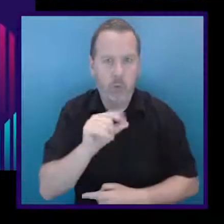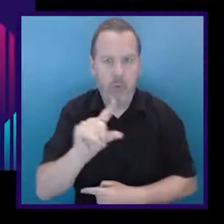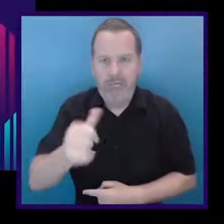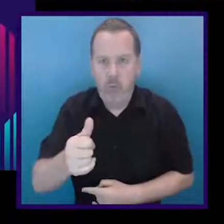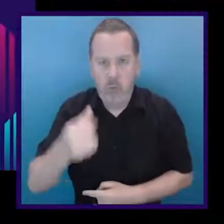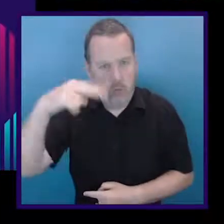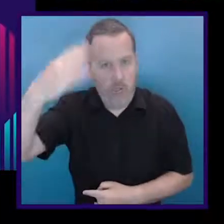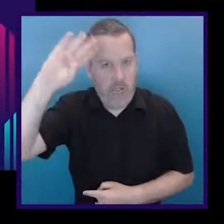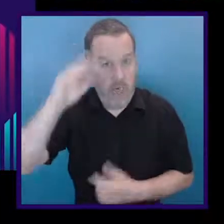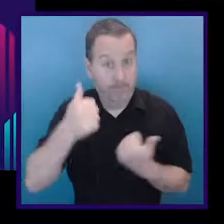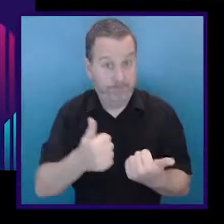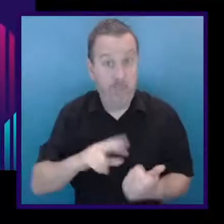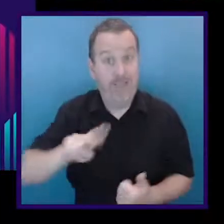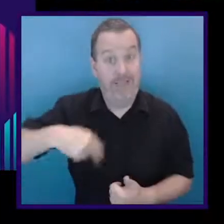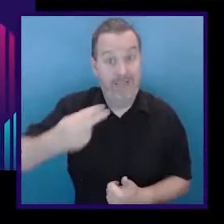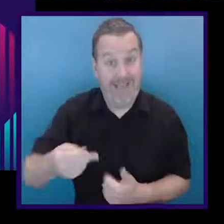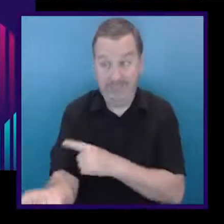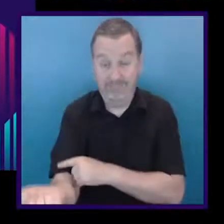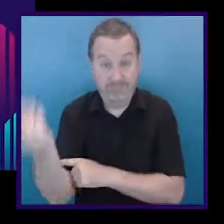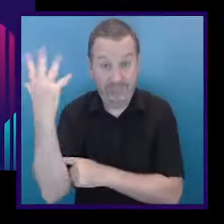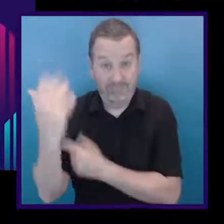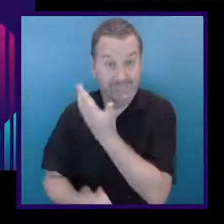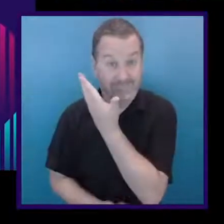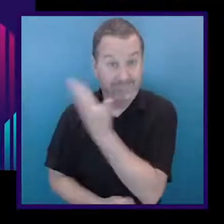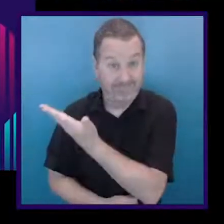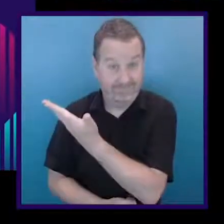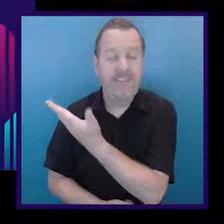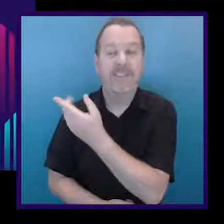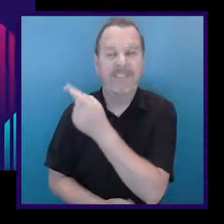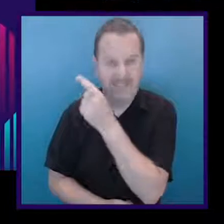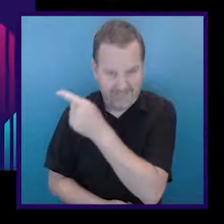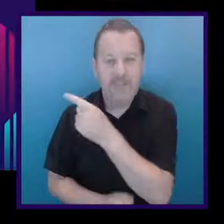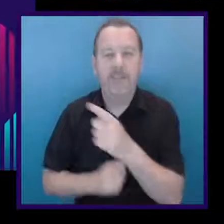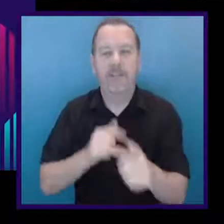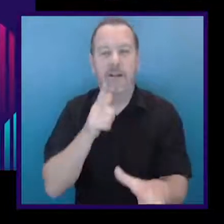If we move on to the next slide, we will be able to see what we are looking at within